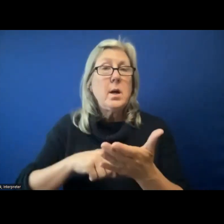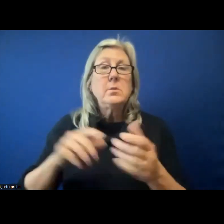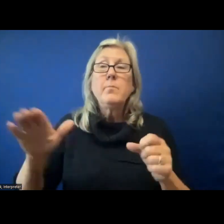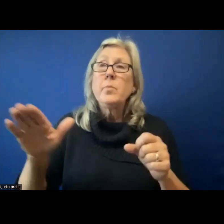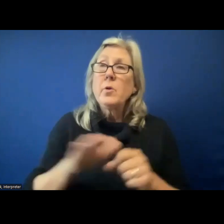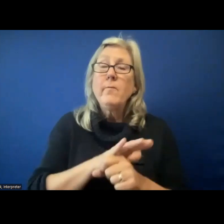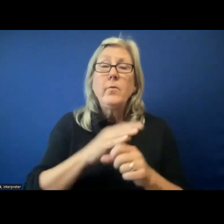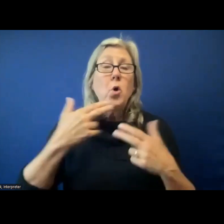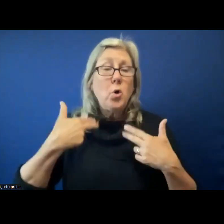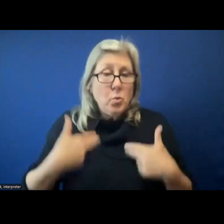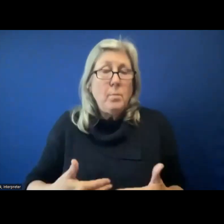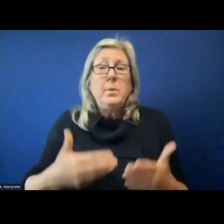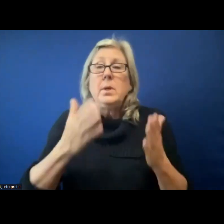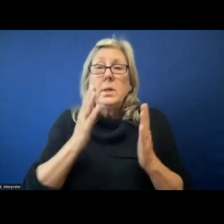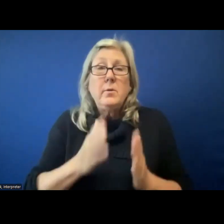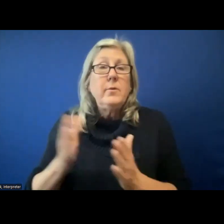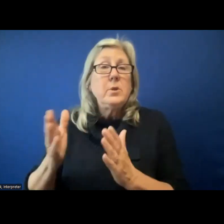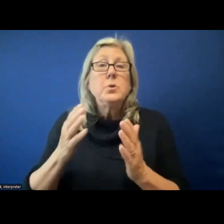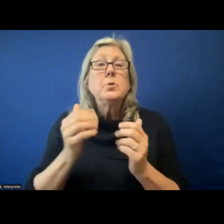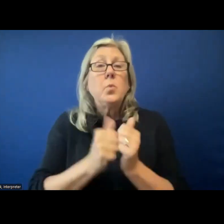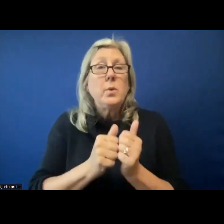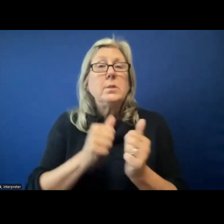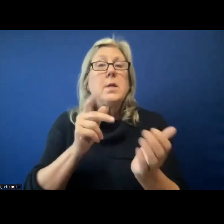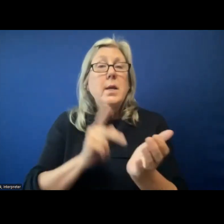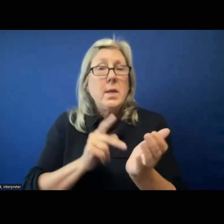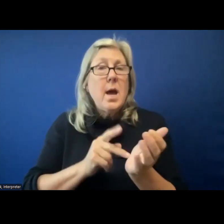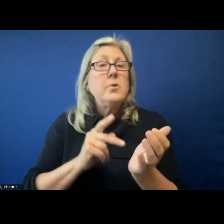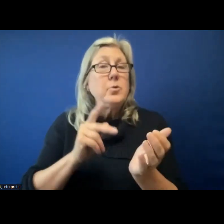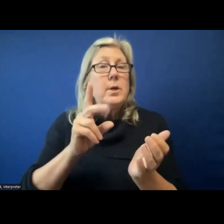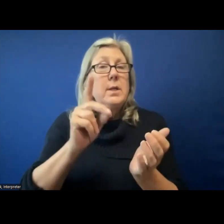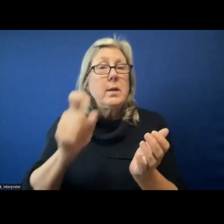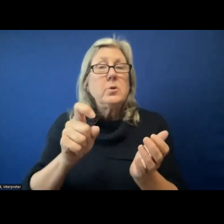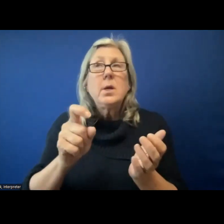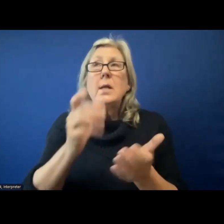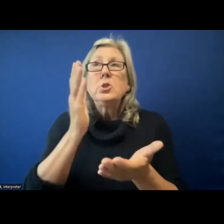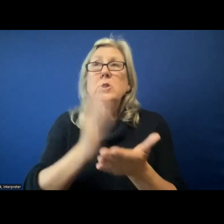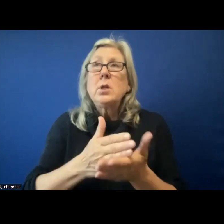of individuals with psychiatric diagnoses and to stop perpetuating harmful stereotypes.